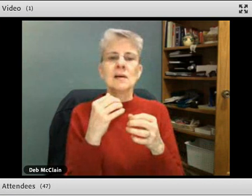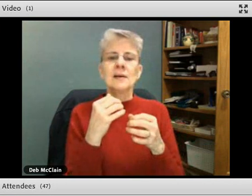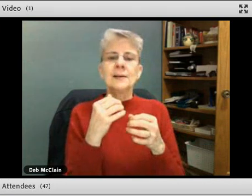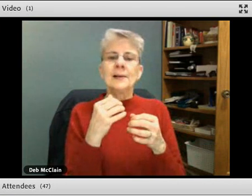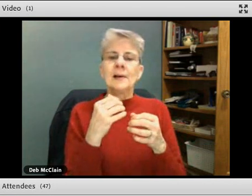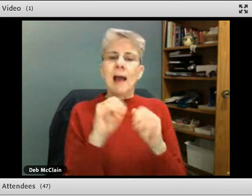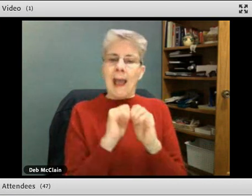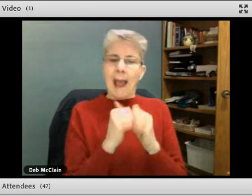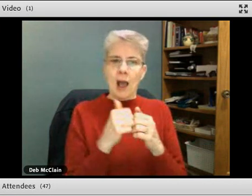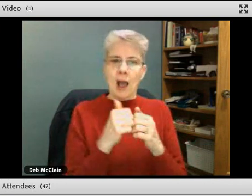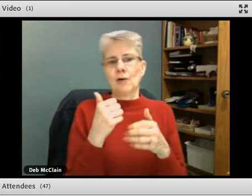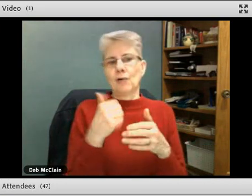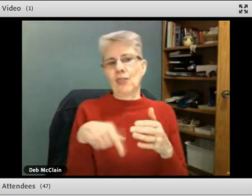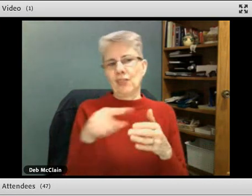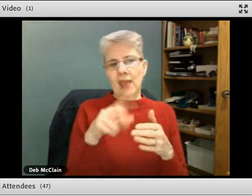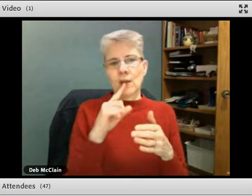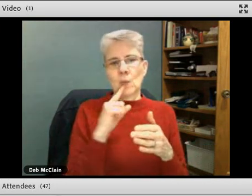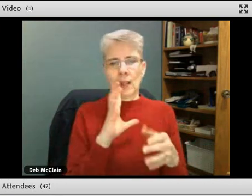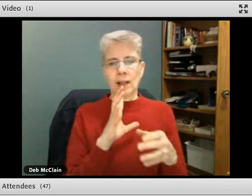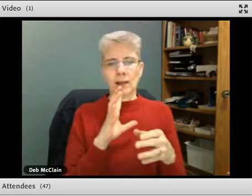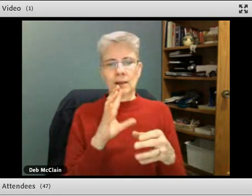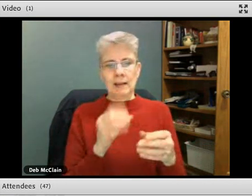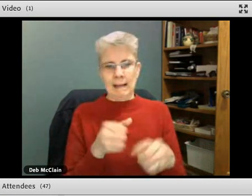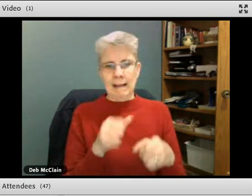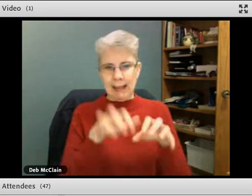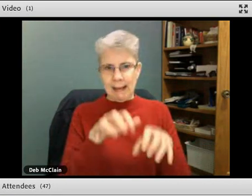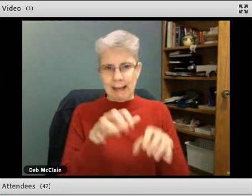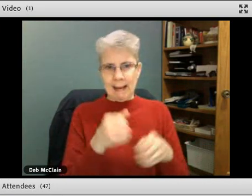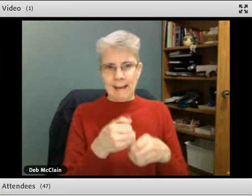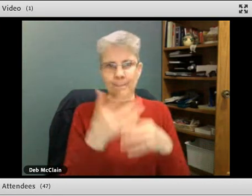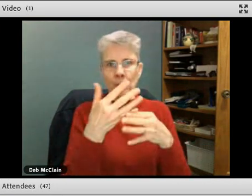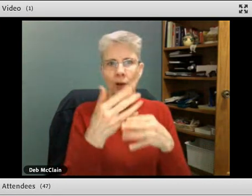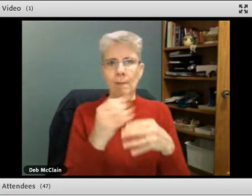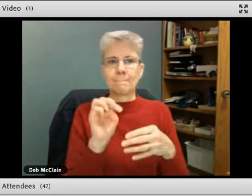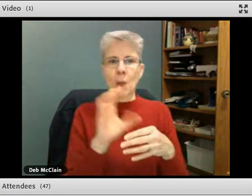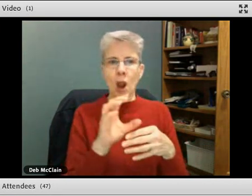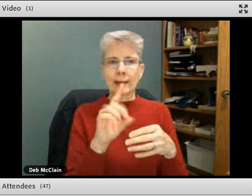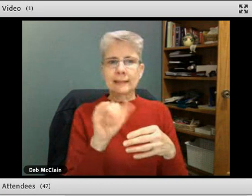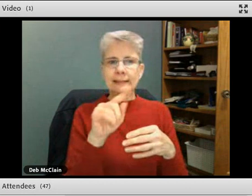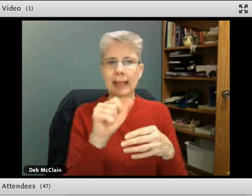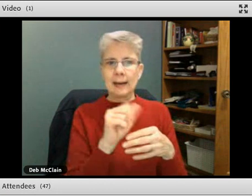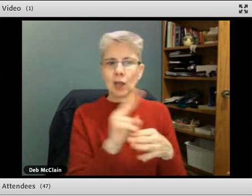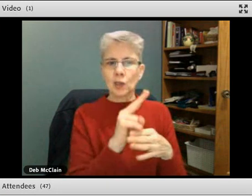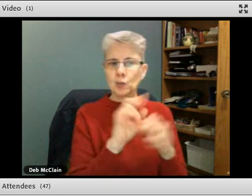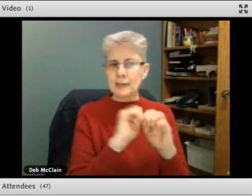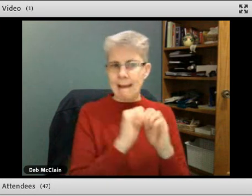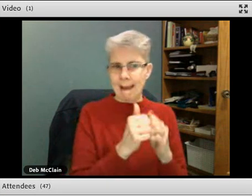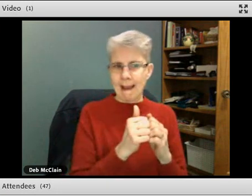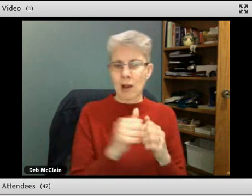and how they're going to use it. Library of Congress has specific things that they've decided to do,